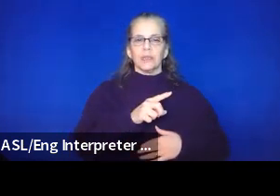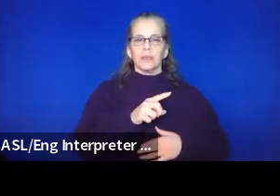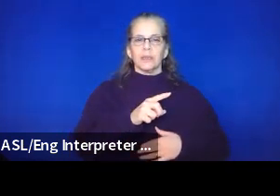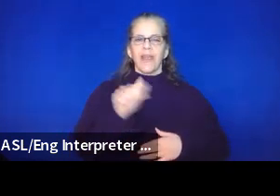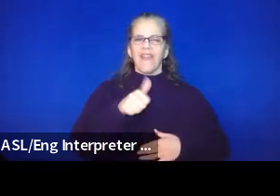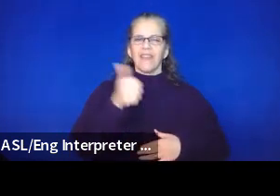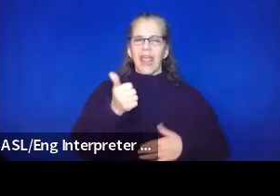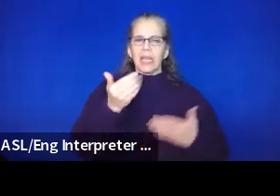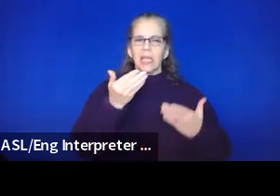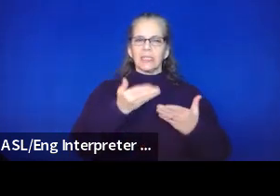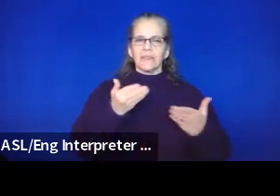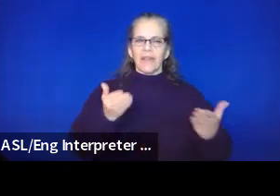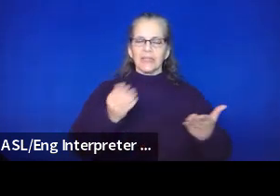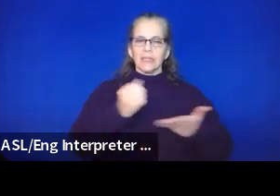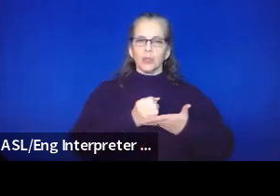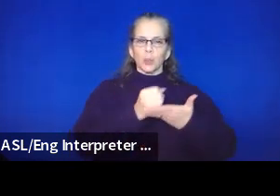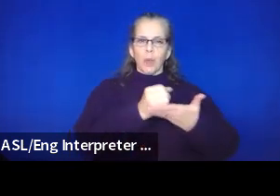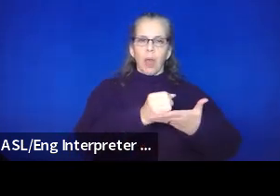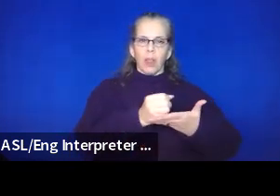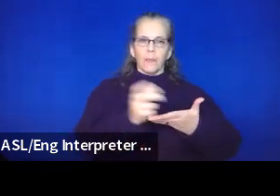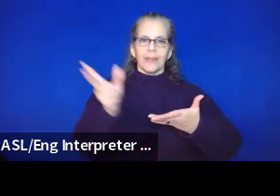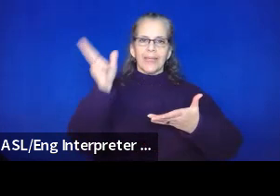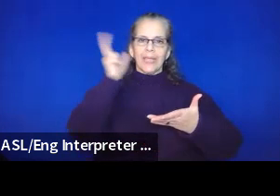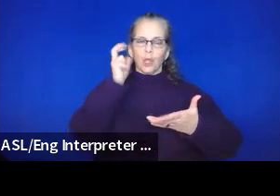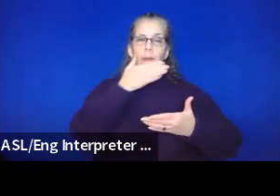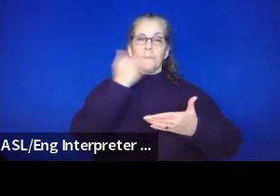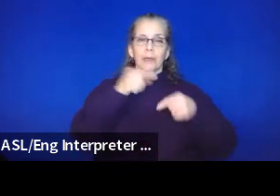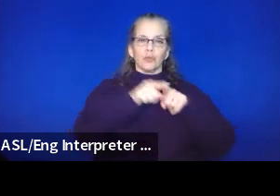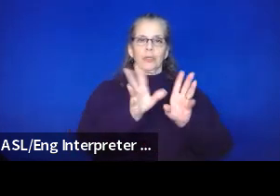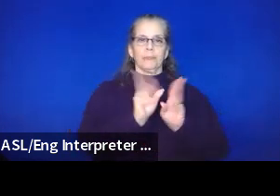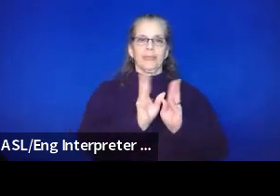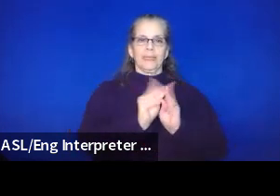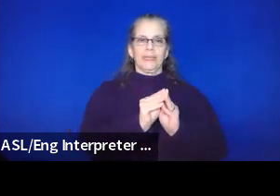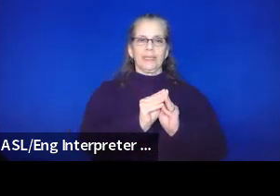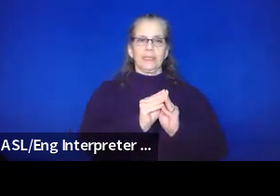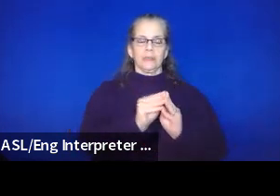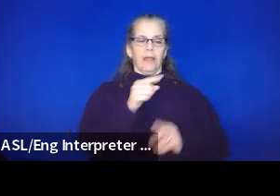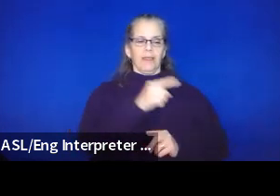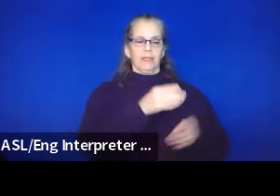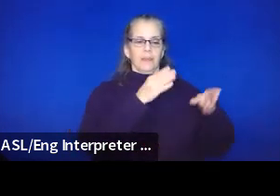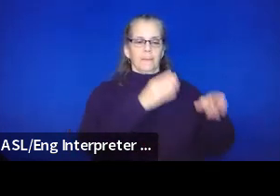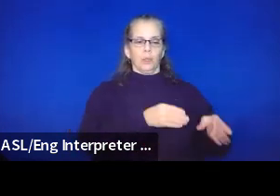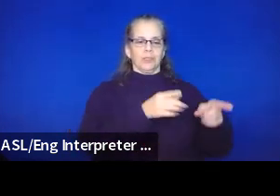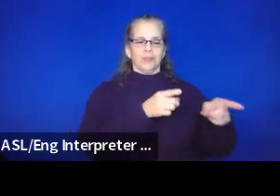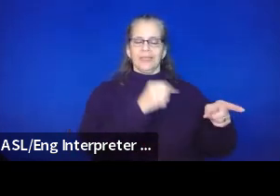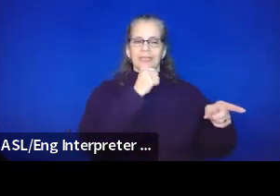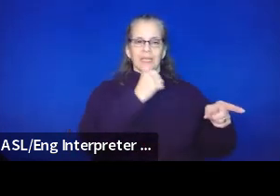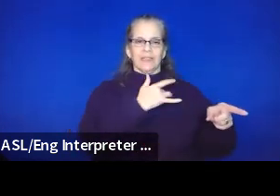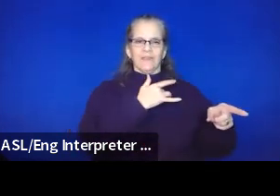you'd recommend to help hear better in meetings? This person doesn't think their co workers are willing to wear microphones.